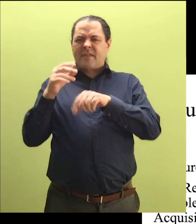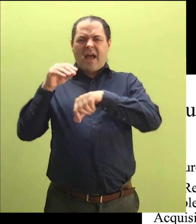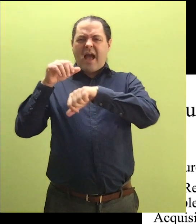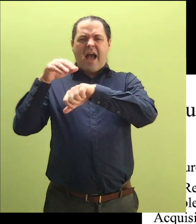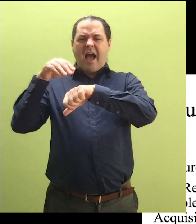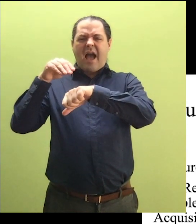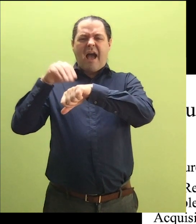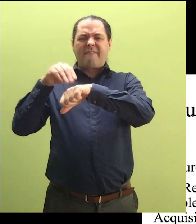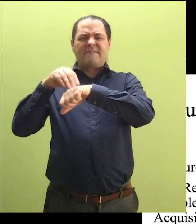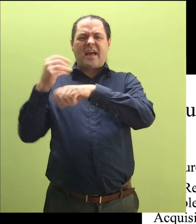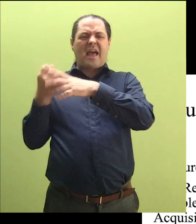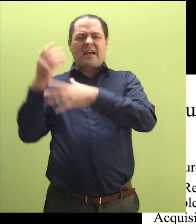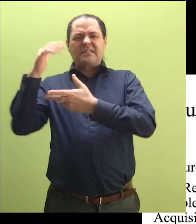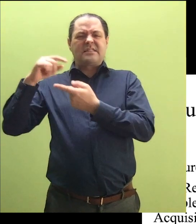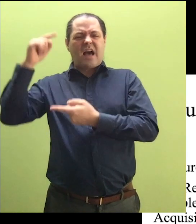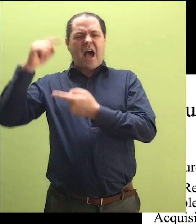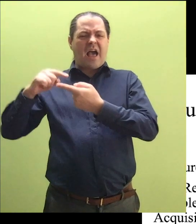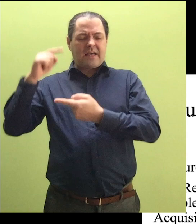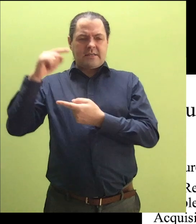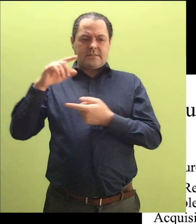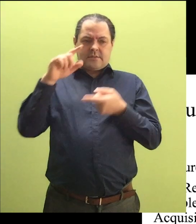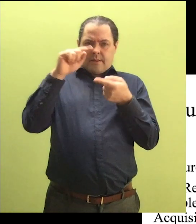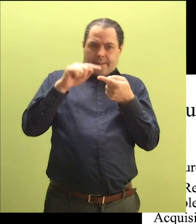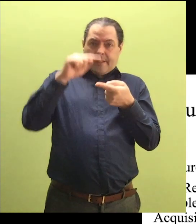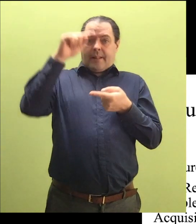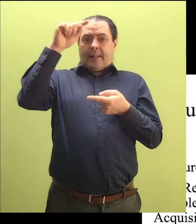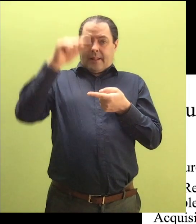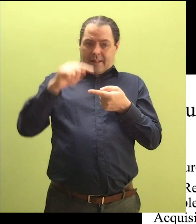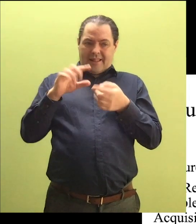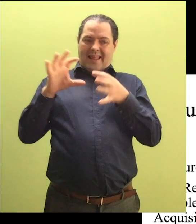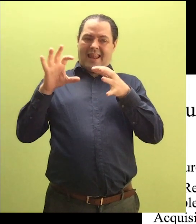to the intercept, right towards towards 1 if the effect is above